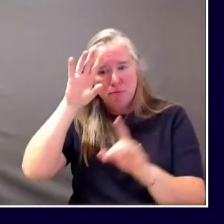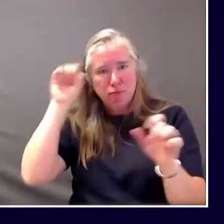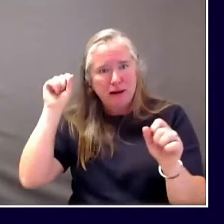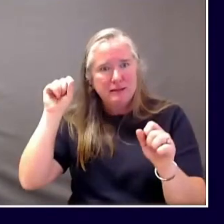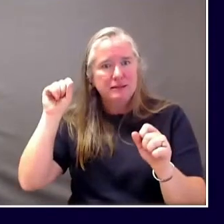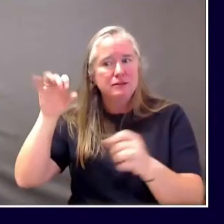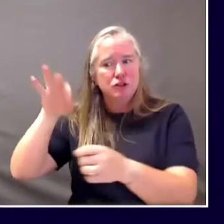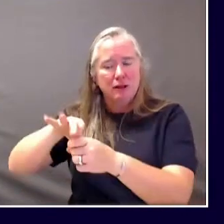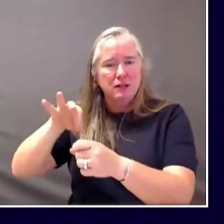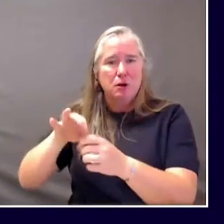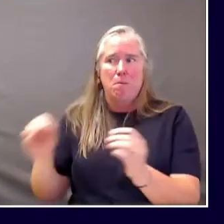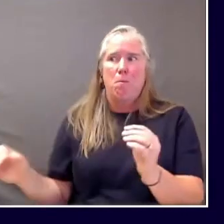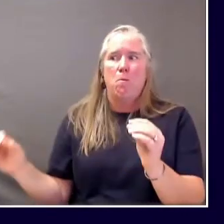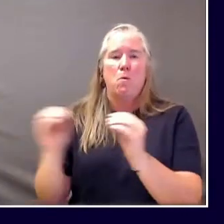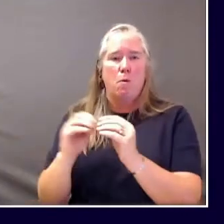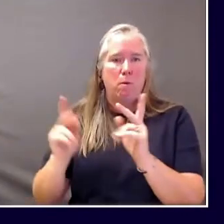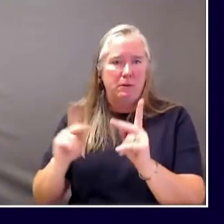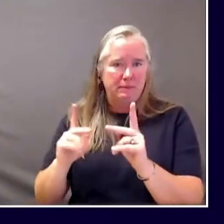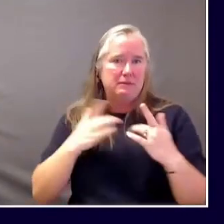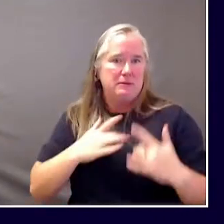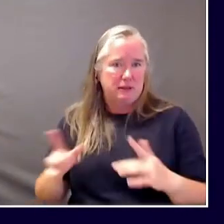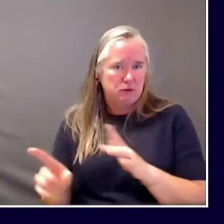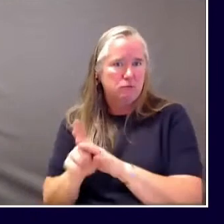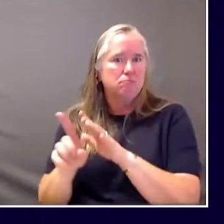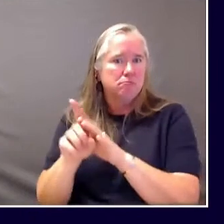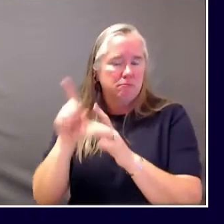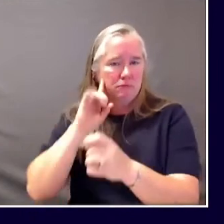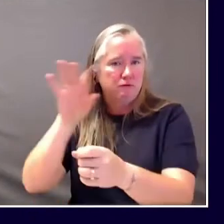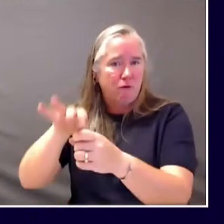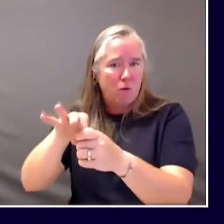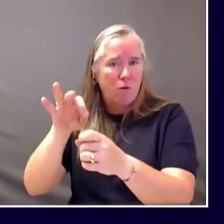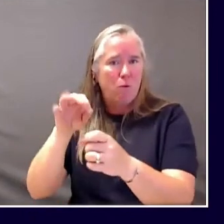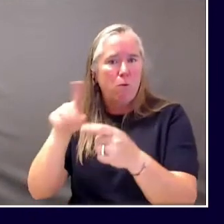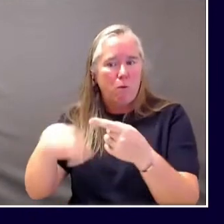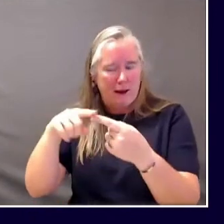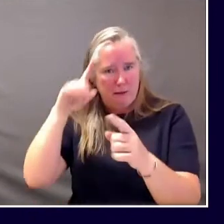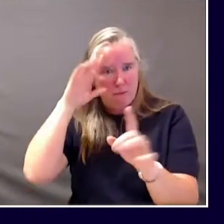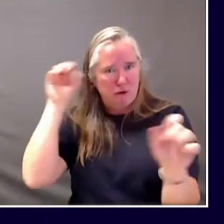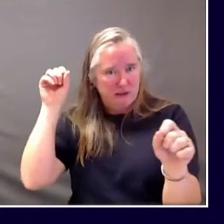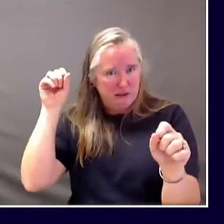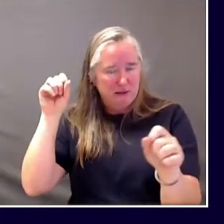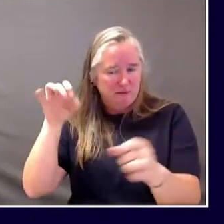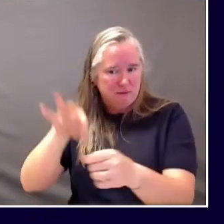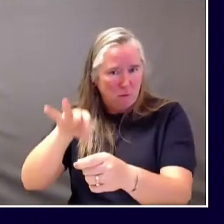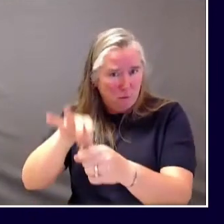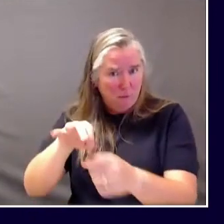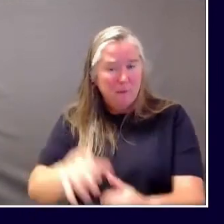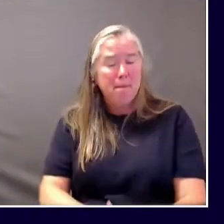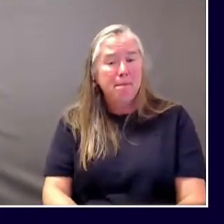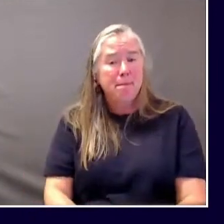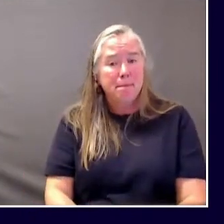lot more interest and a lot more